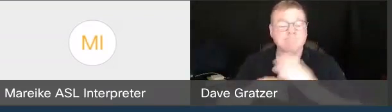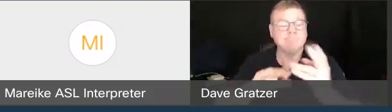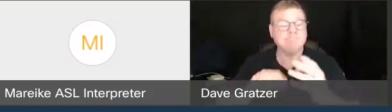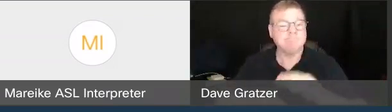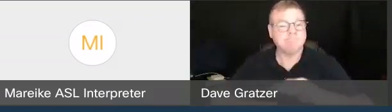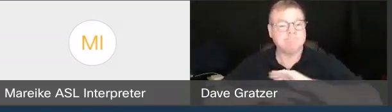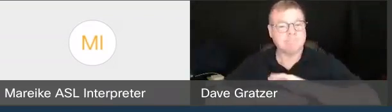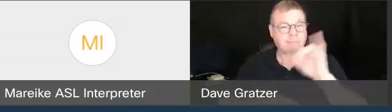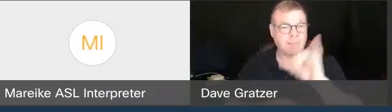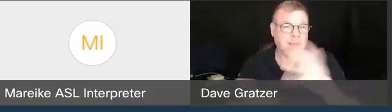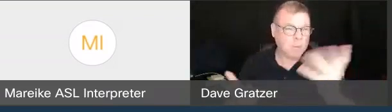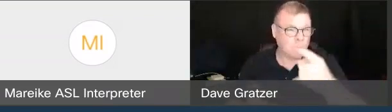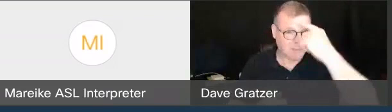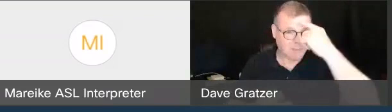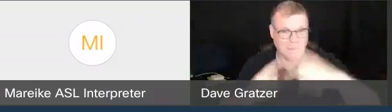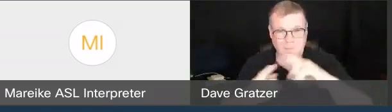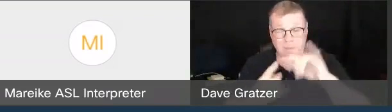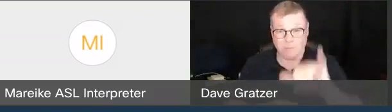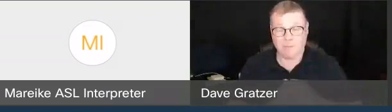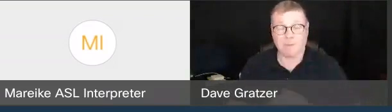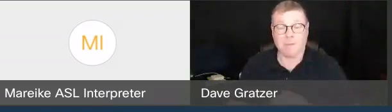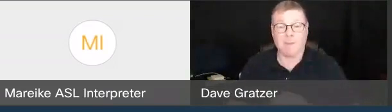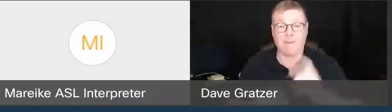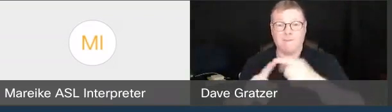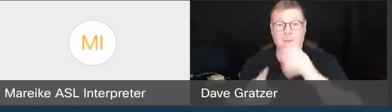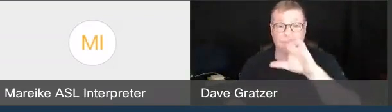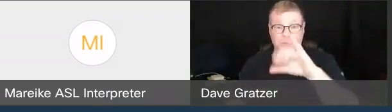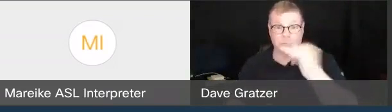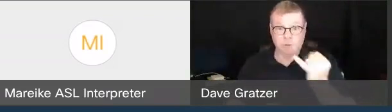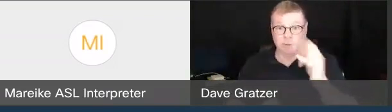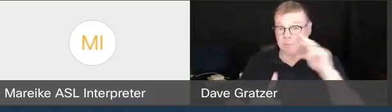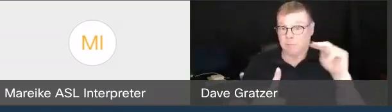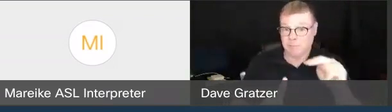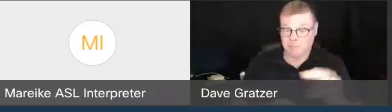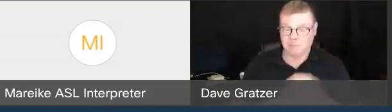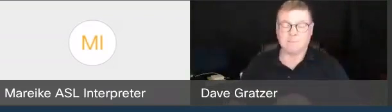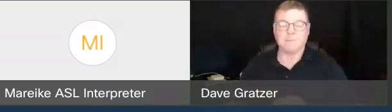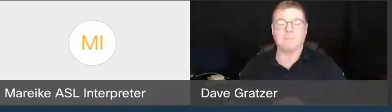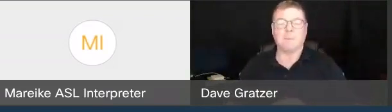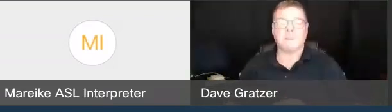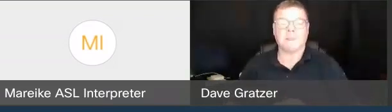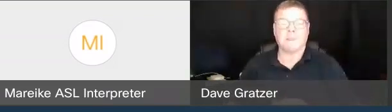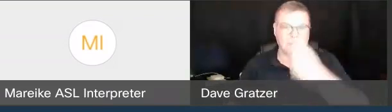So think about this clinically from a criminal justice perspective, think about trauma informed